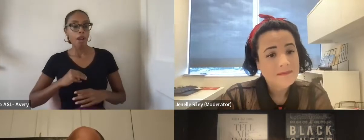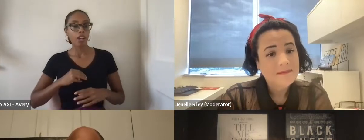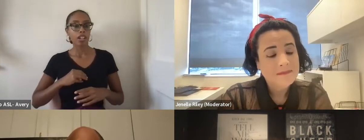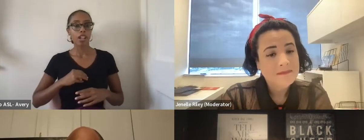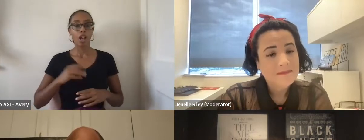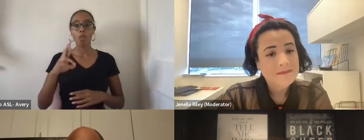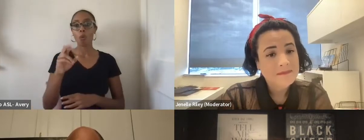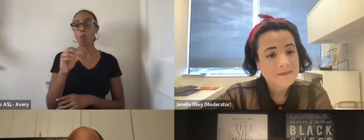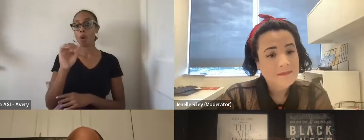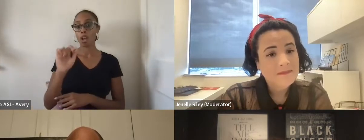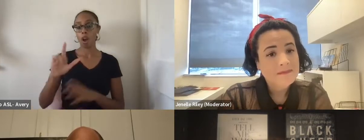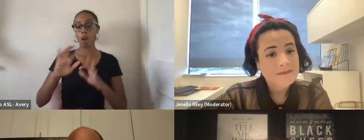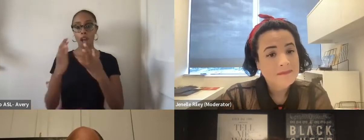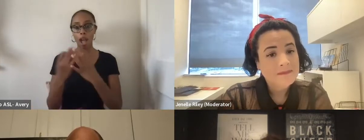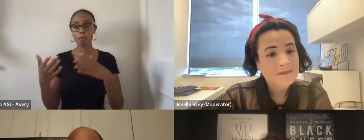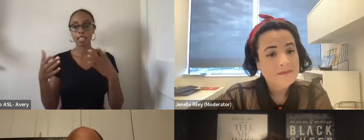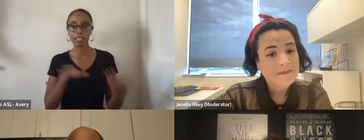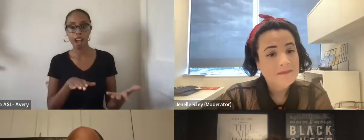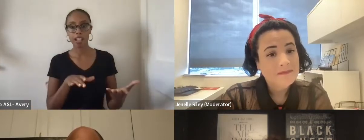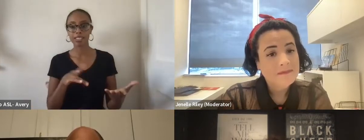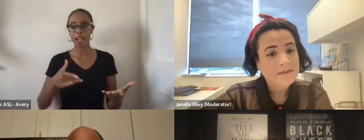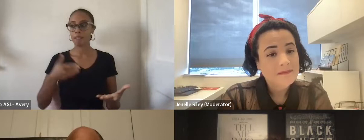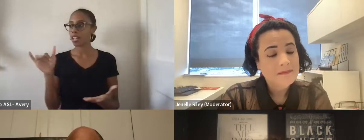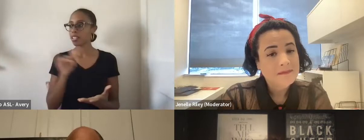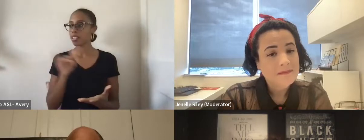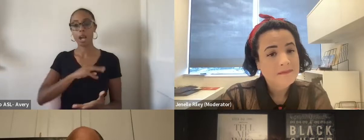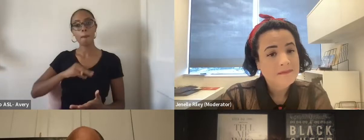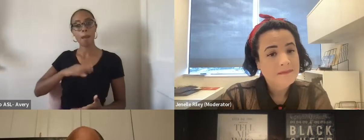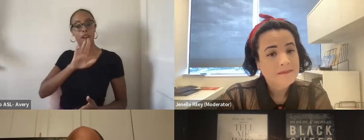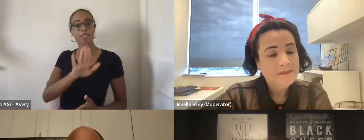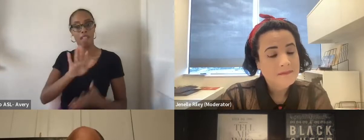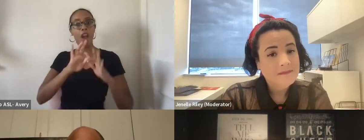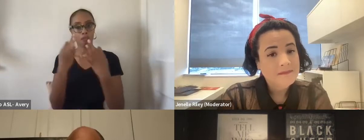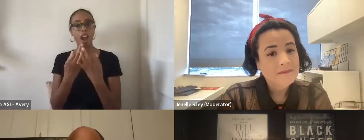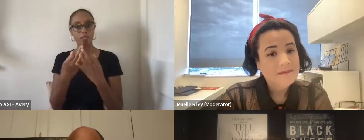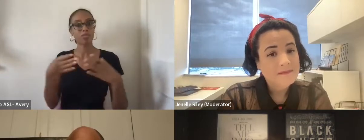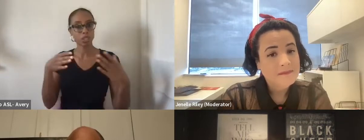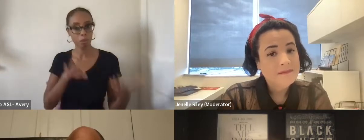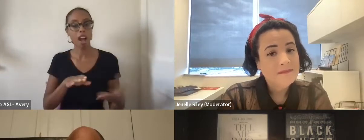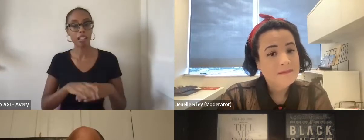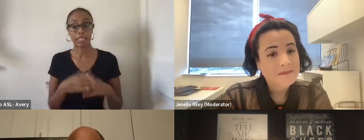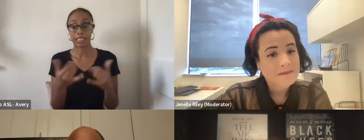And even on the news now, we're hearing people talk about it in that way. And I think, again,